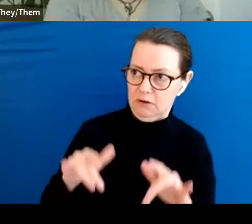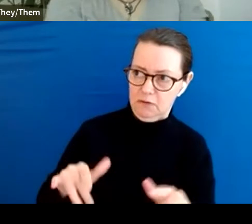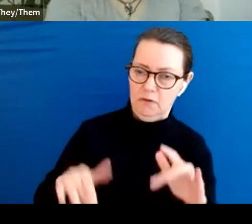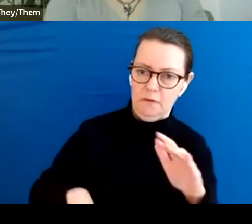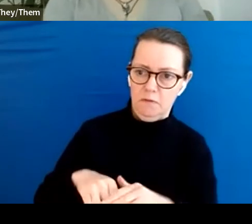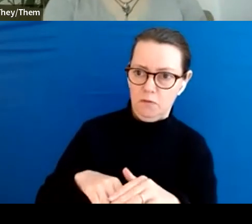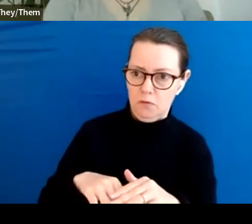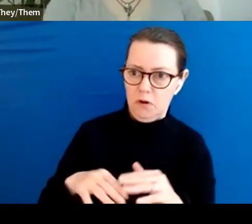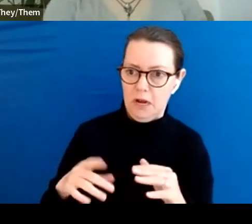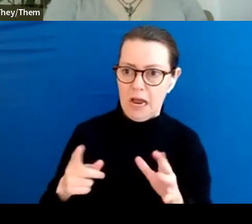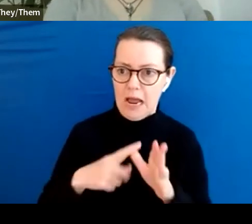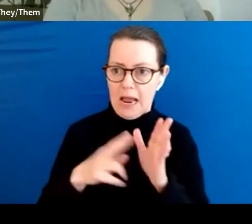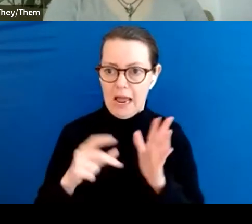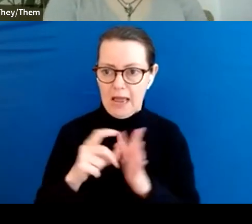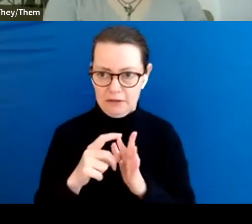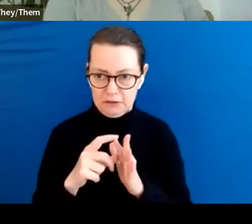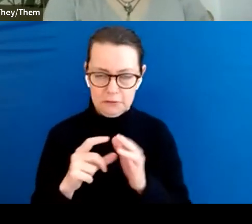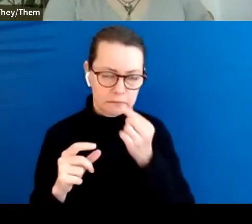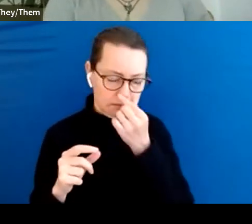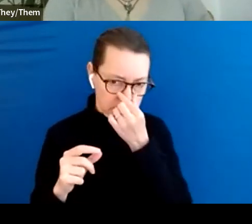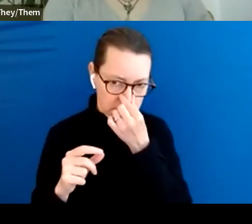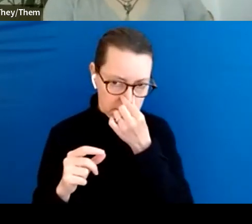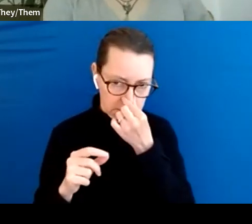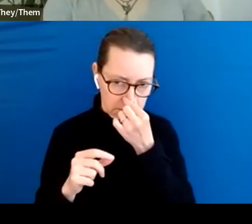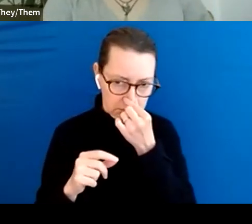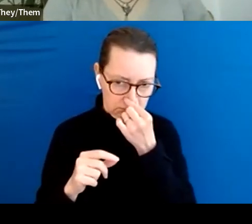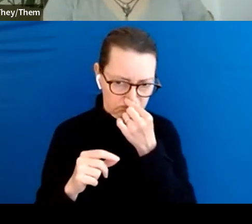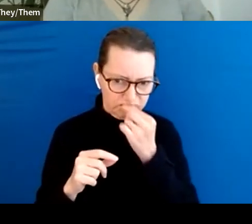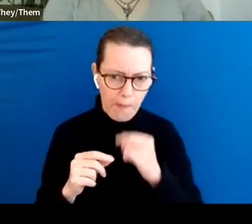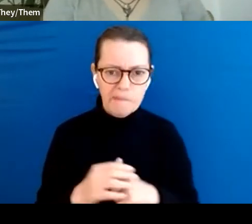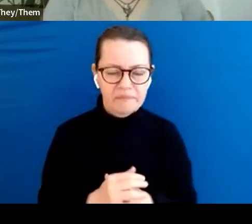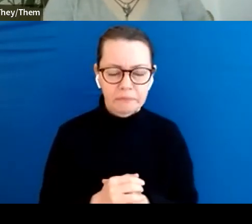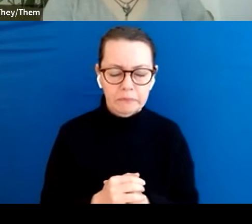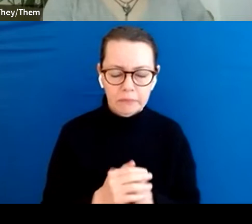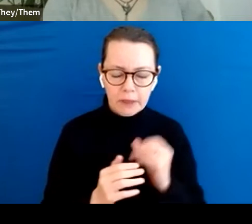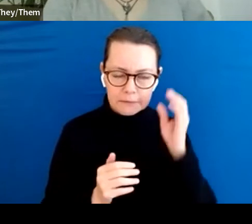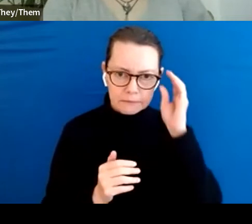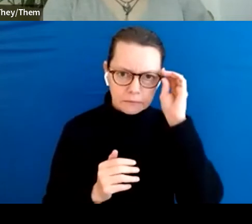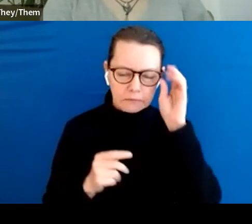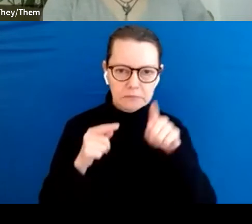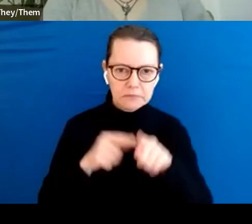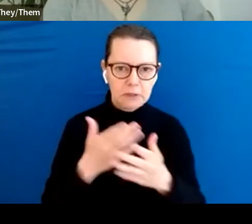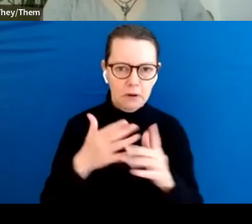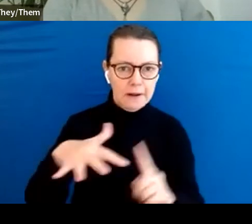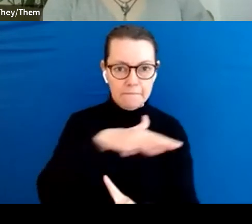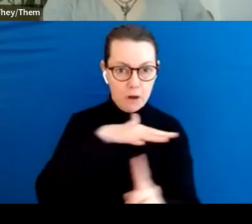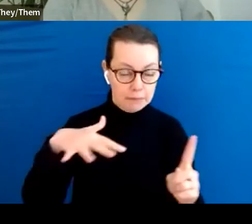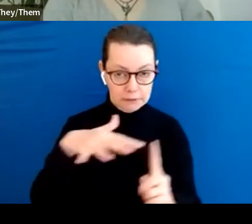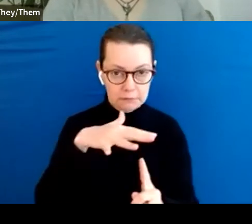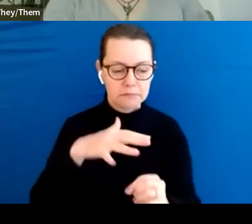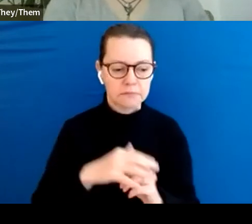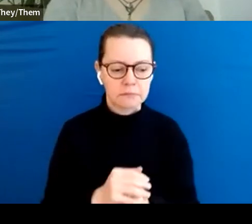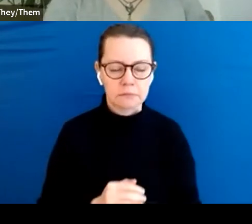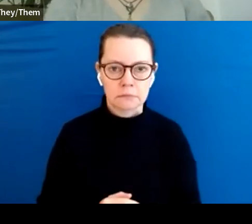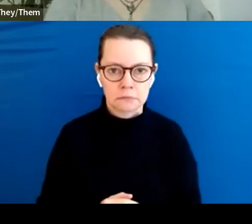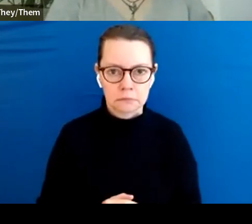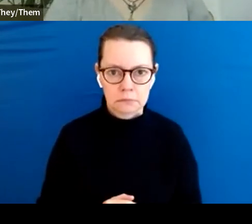And then there's things like, and this also depends on the environment for the drought and how safe.